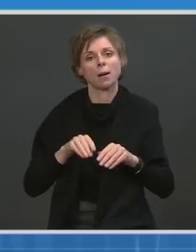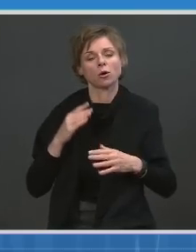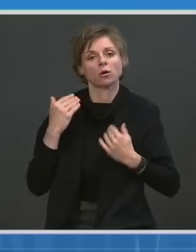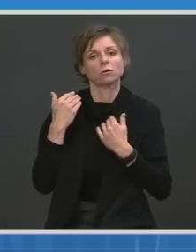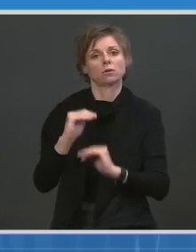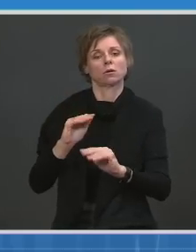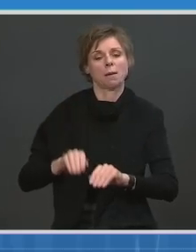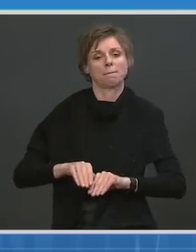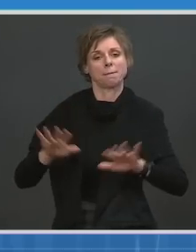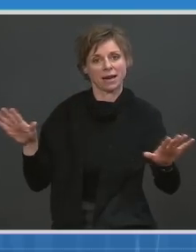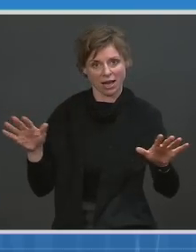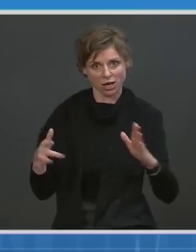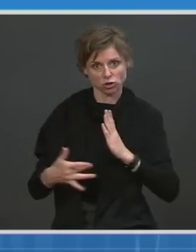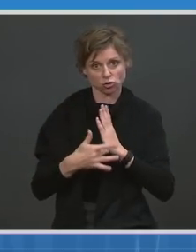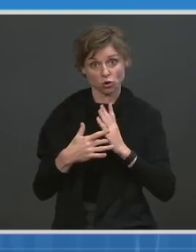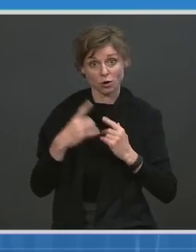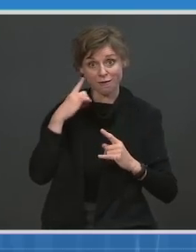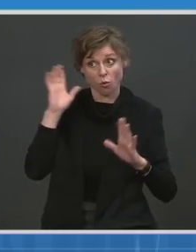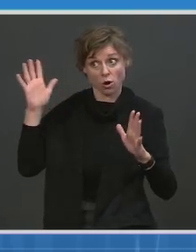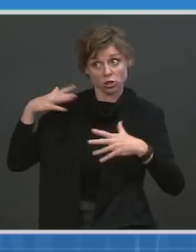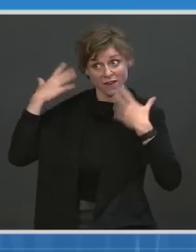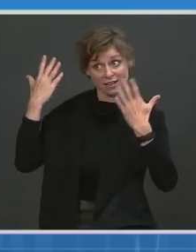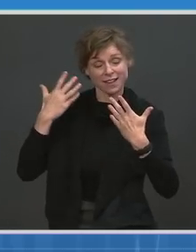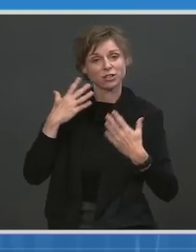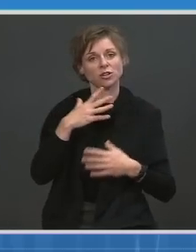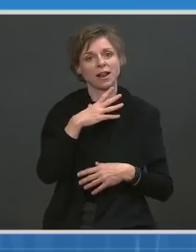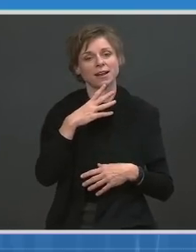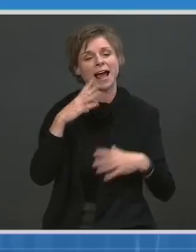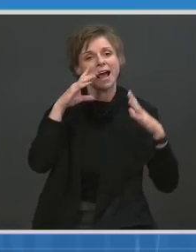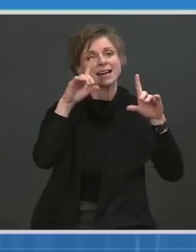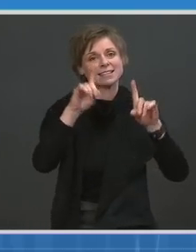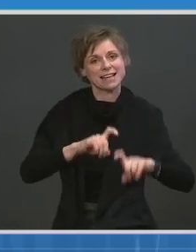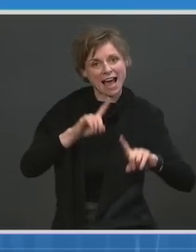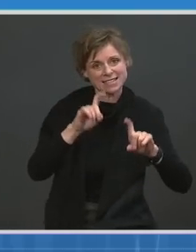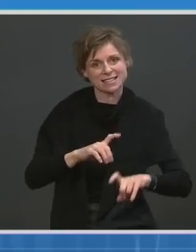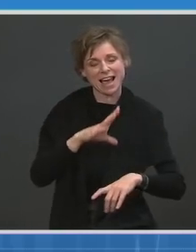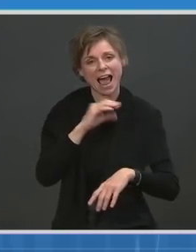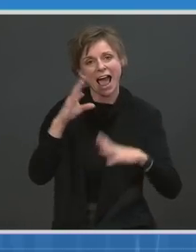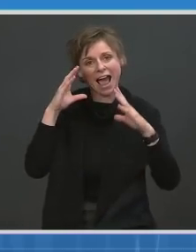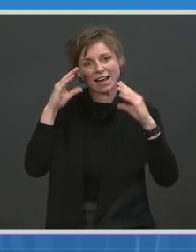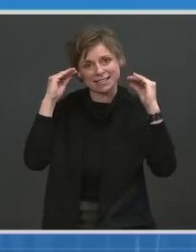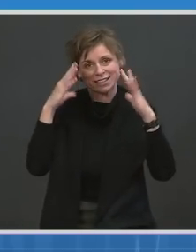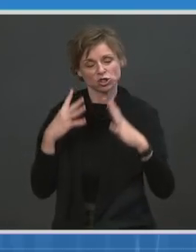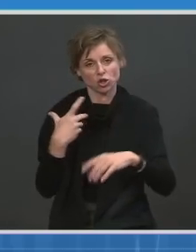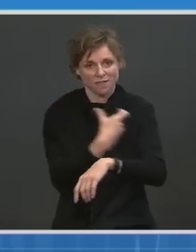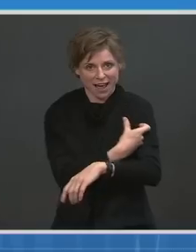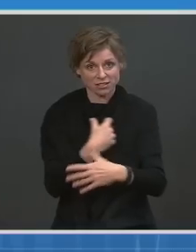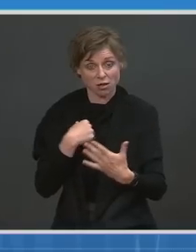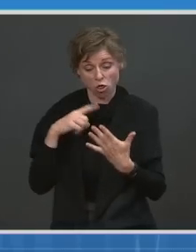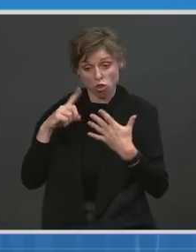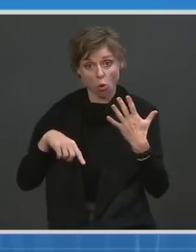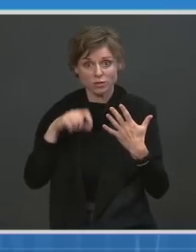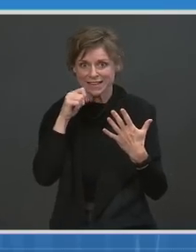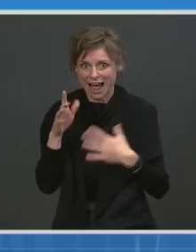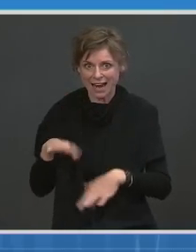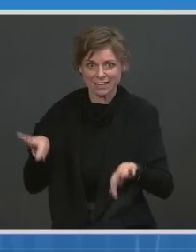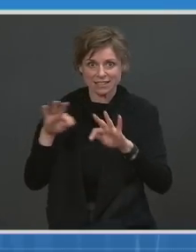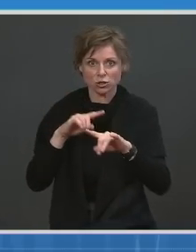as well as testing and teacher vaccination. So while we don't believe those to be essential, all of those are scaling up simultaneously